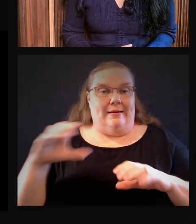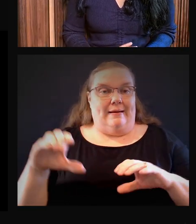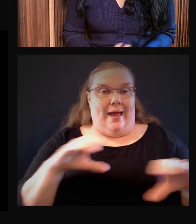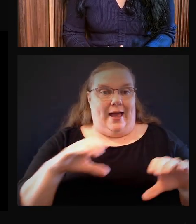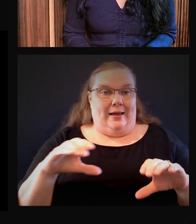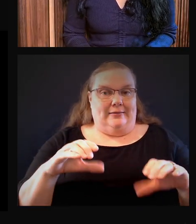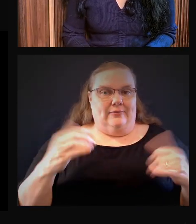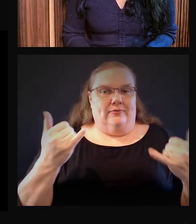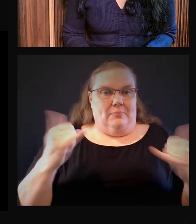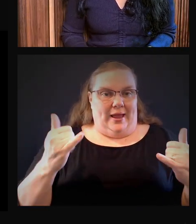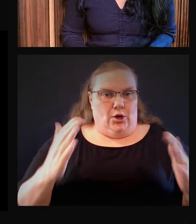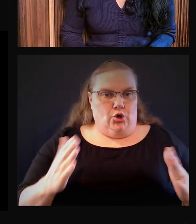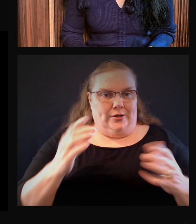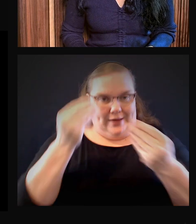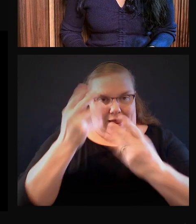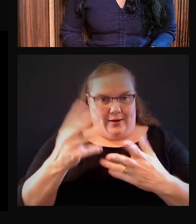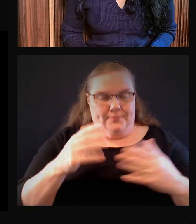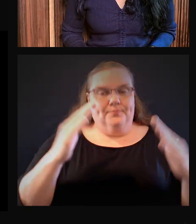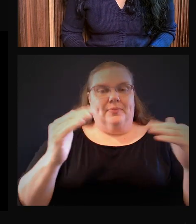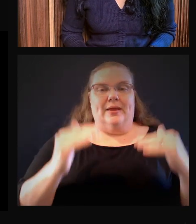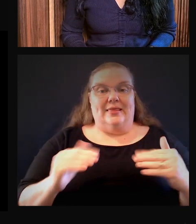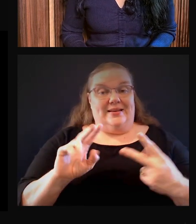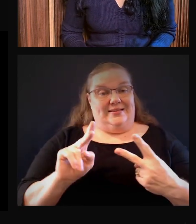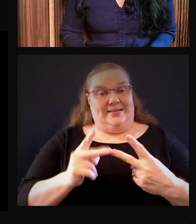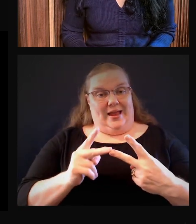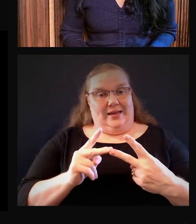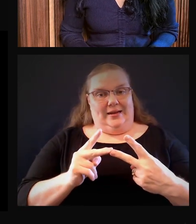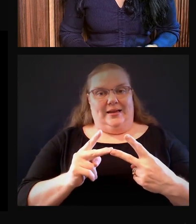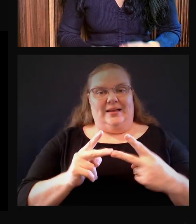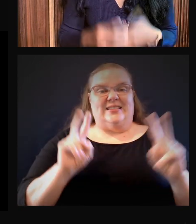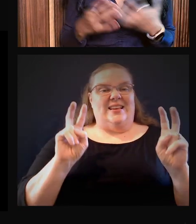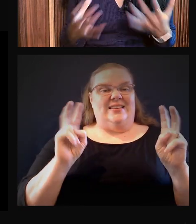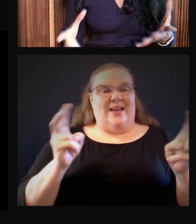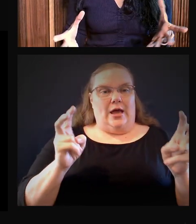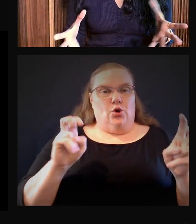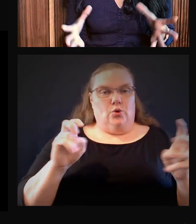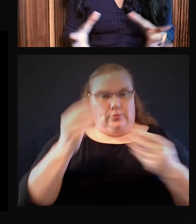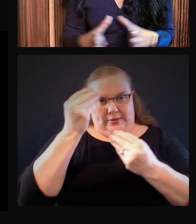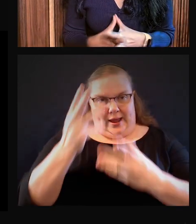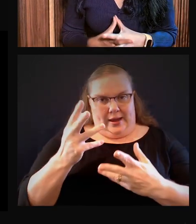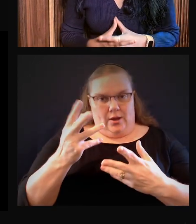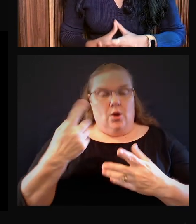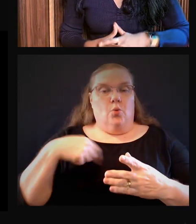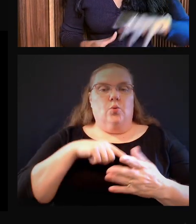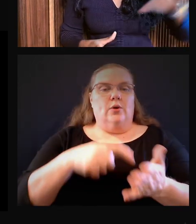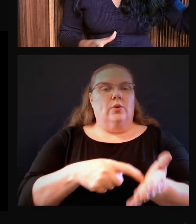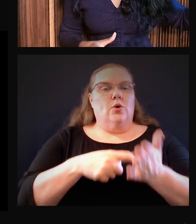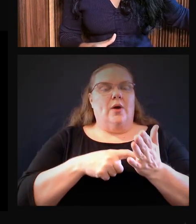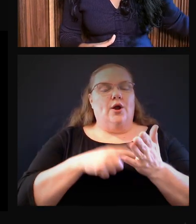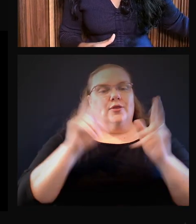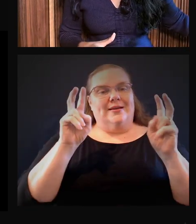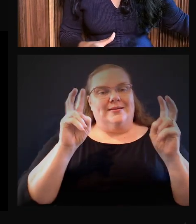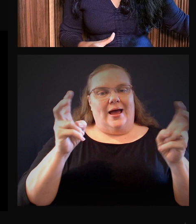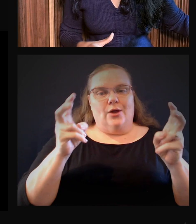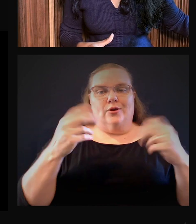The second data point that we use is Title Data. Here, we require the title to have data points for the past 21 days.